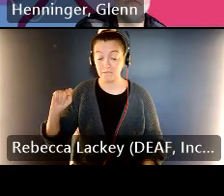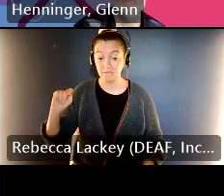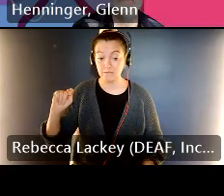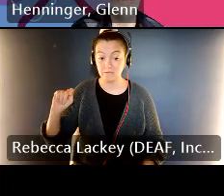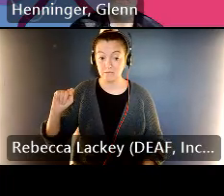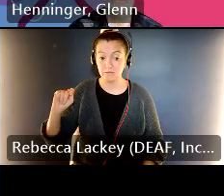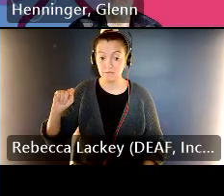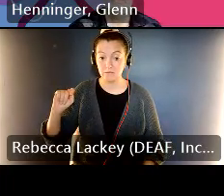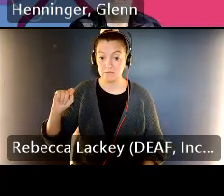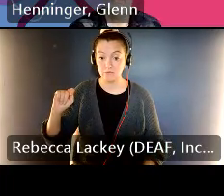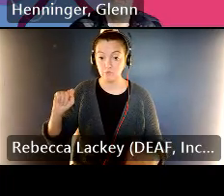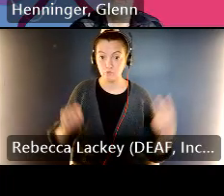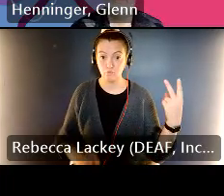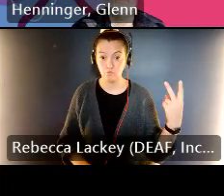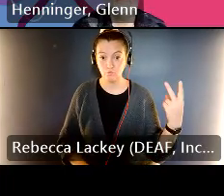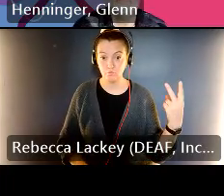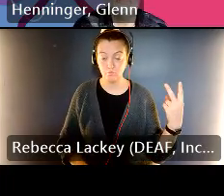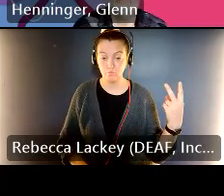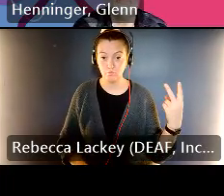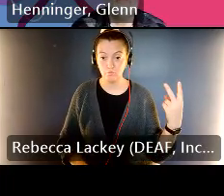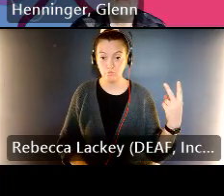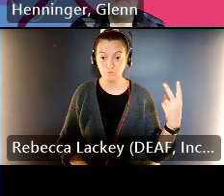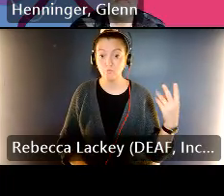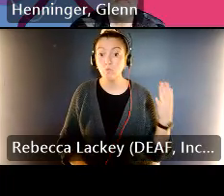is R2 because of the curve.